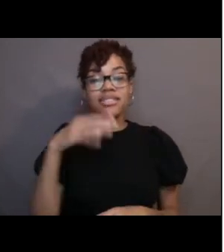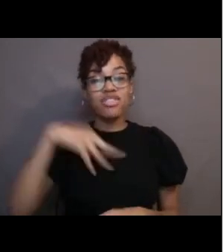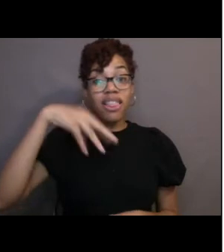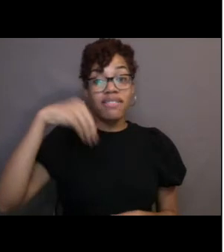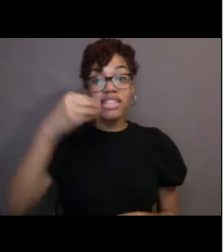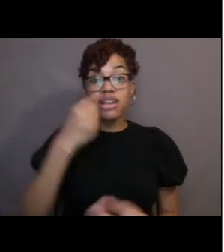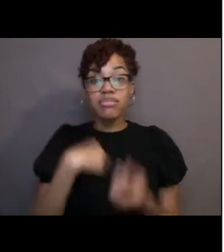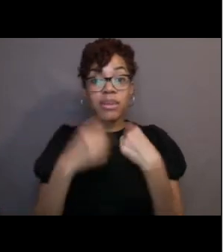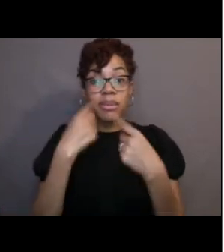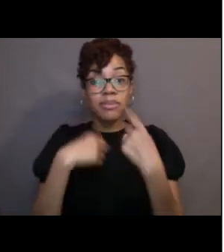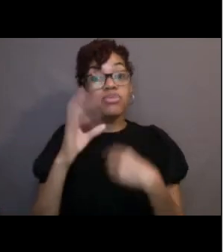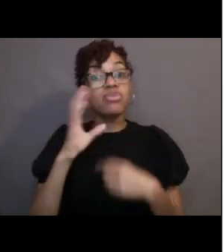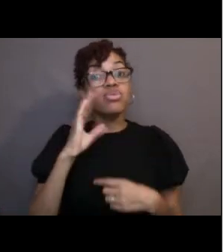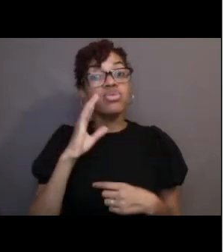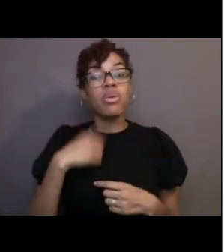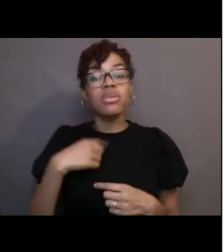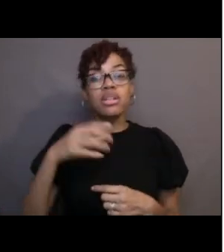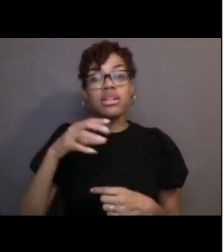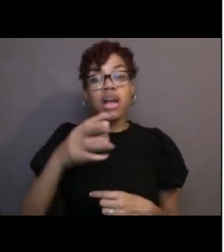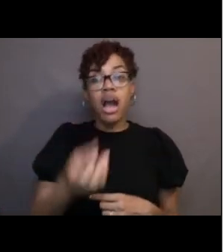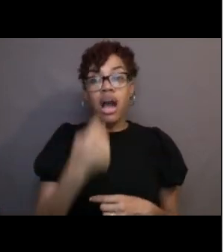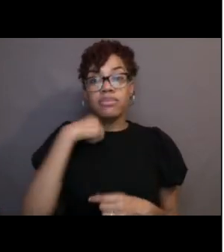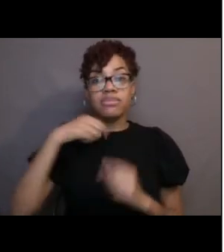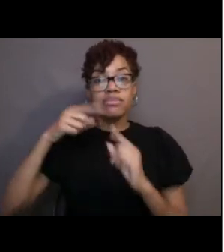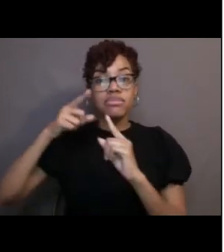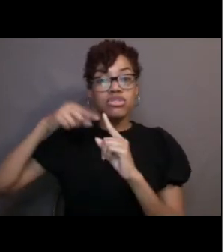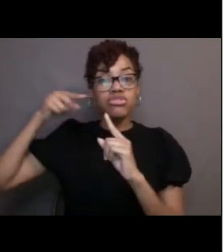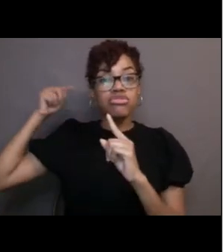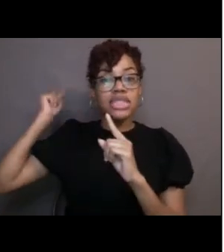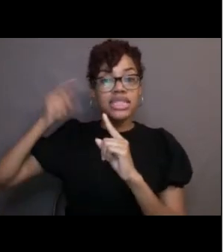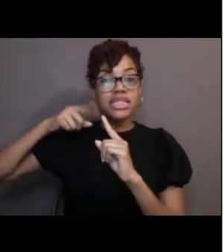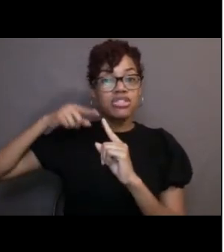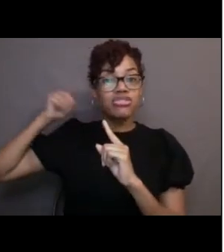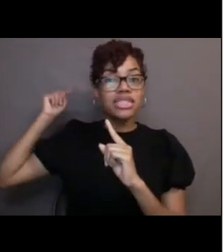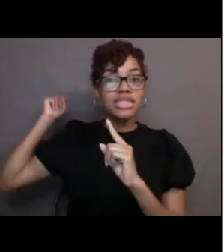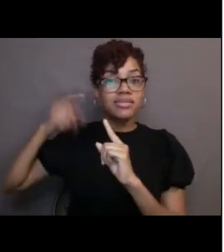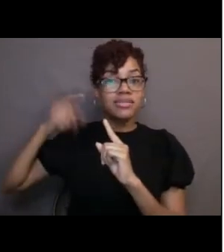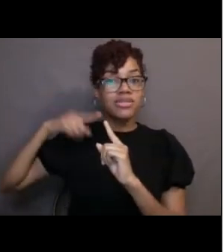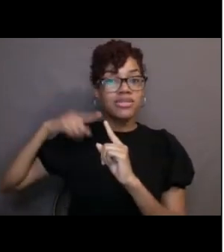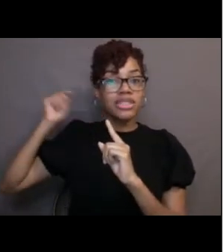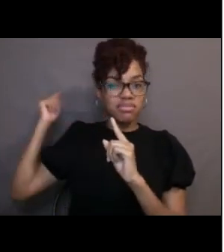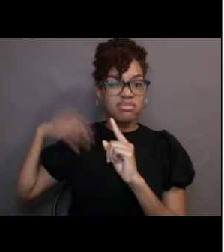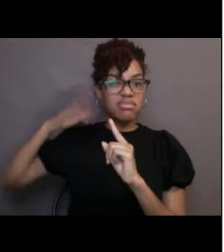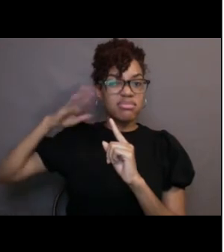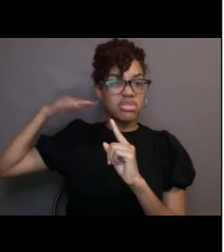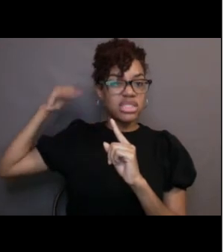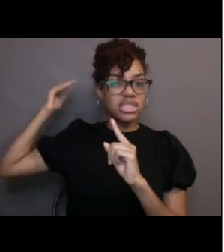are going right over his face, and they don't seem to bother the turtle either. Sea turtles have really tough skin.